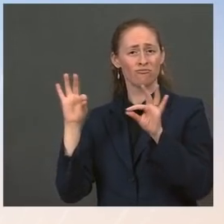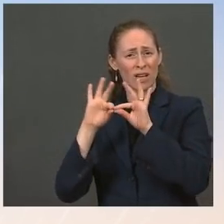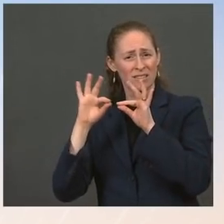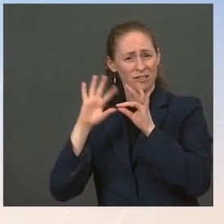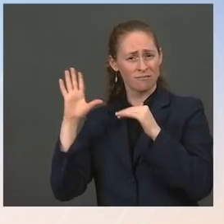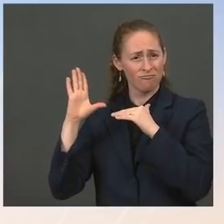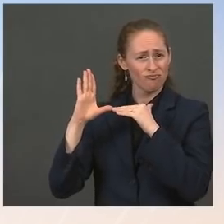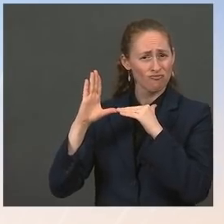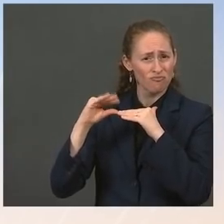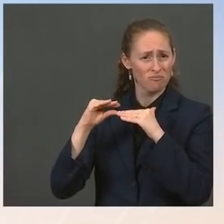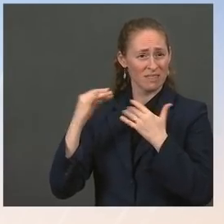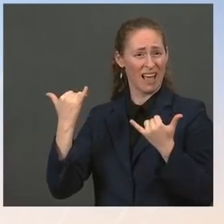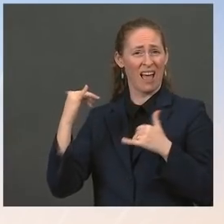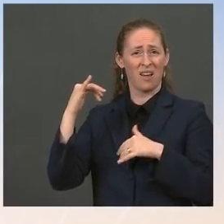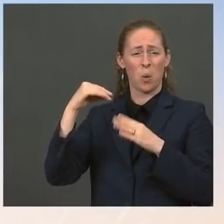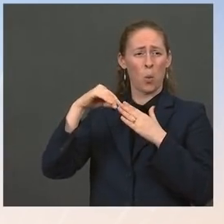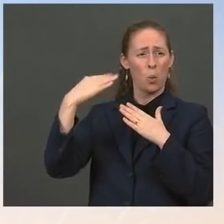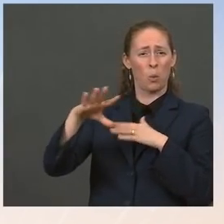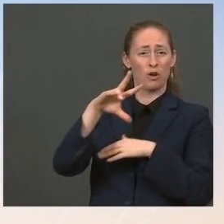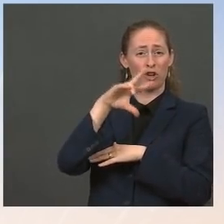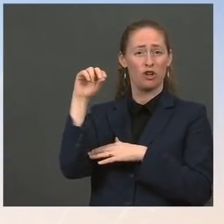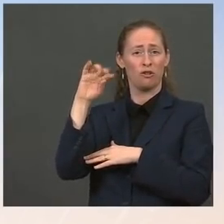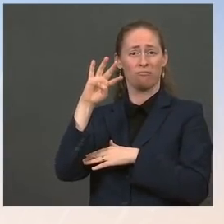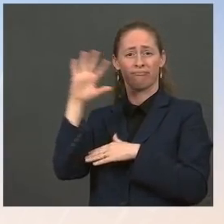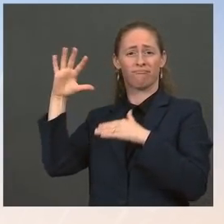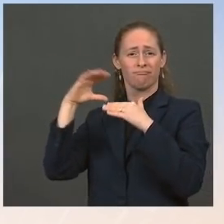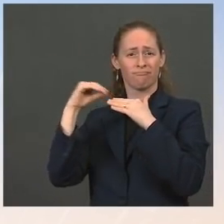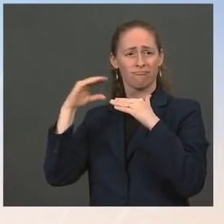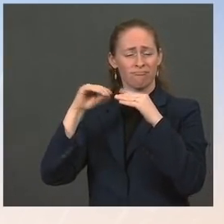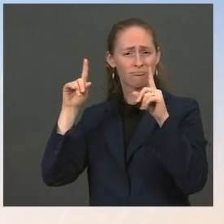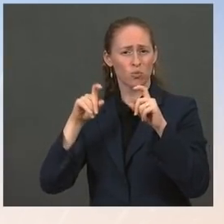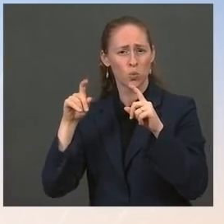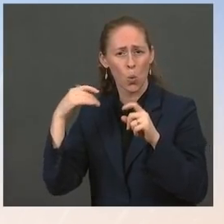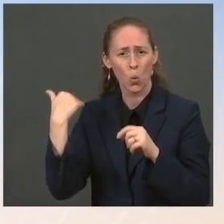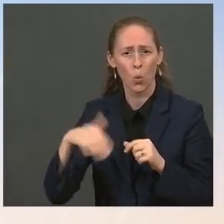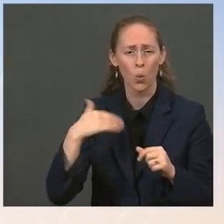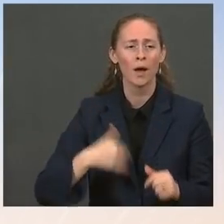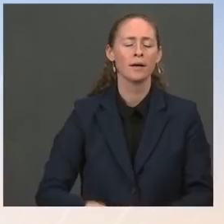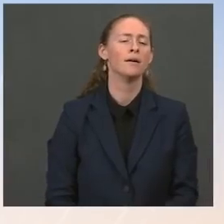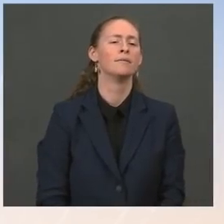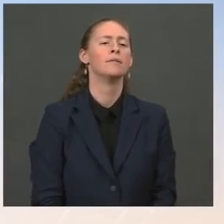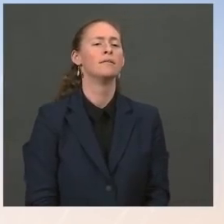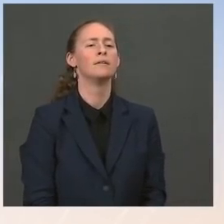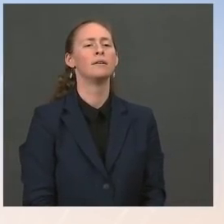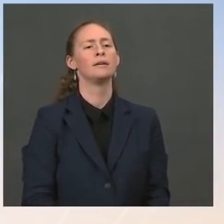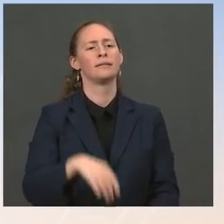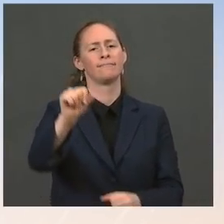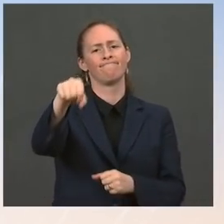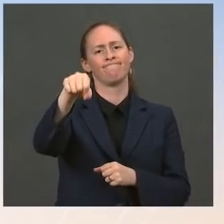Ms. Psaki: Yeah, so, there's no question, to your point, that there has been a huge increase and an interest in testing,